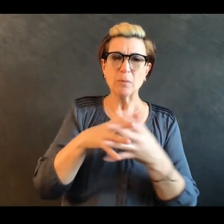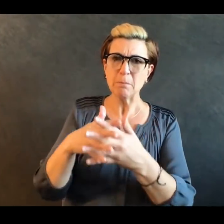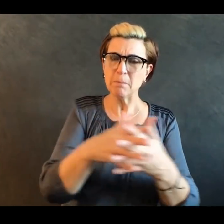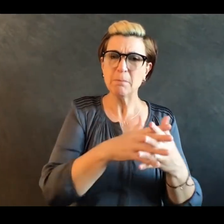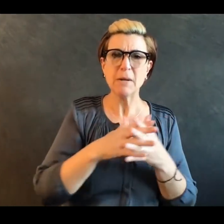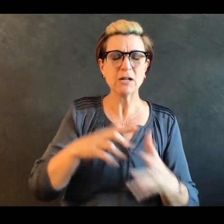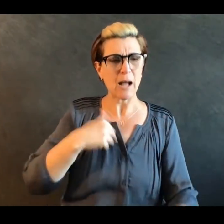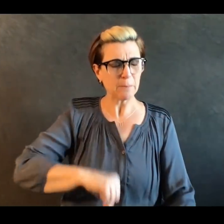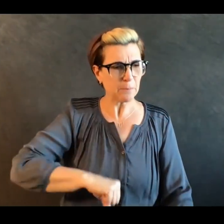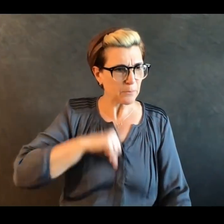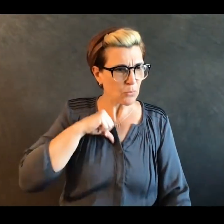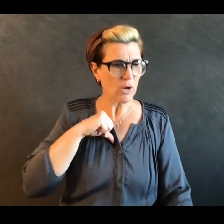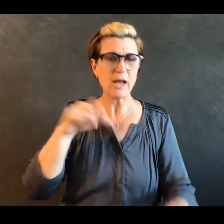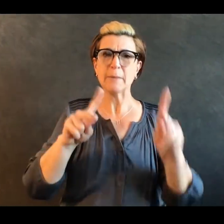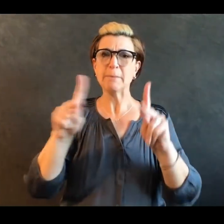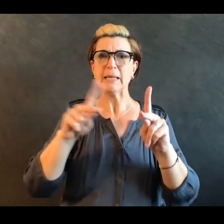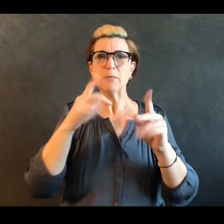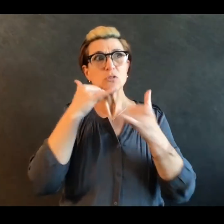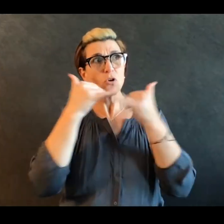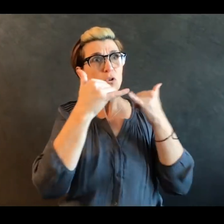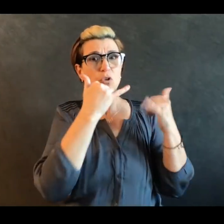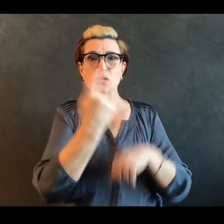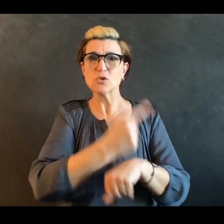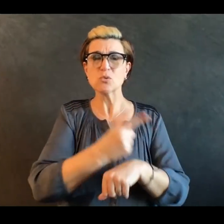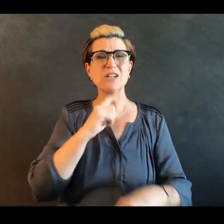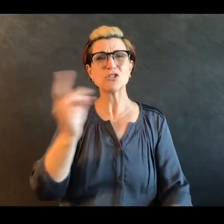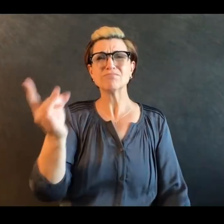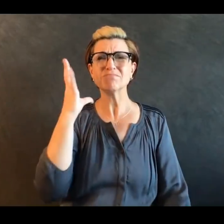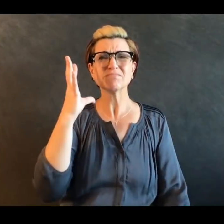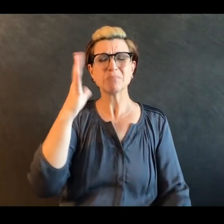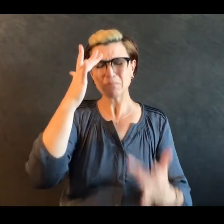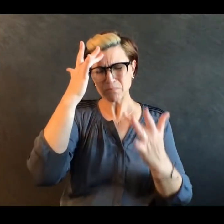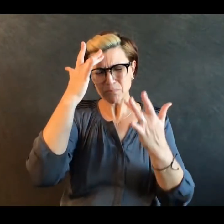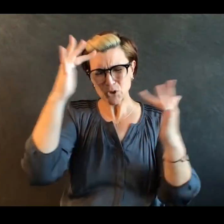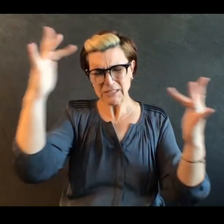people I spoke to today these are truly great brilliant people and we've gained